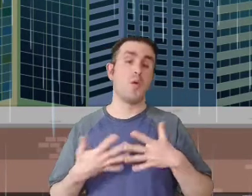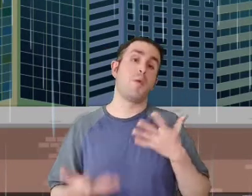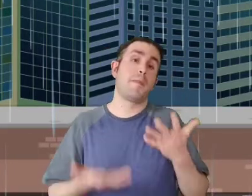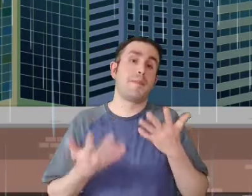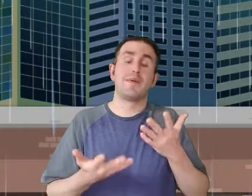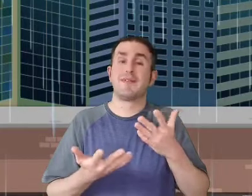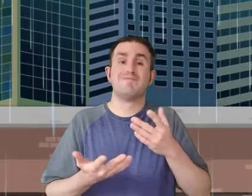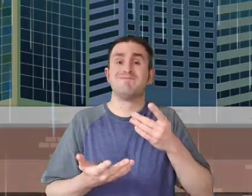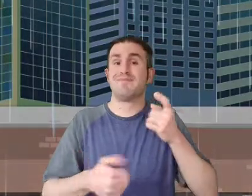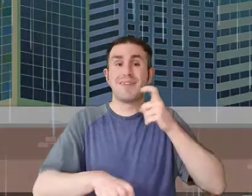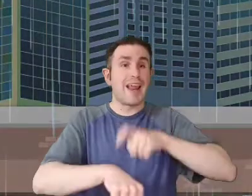just be reflecting the time of day as well.